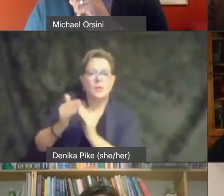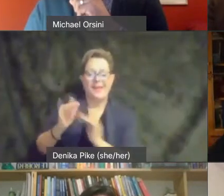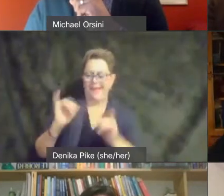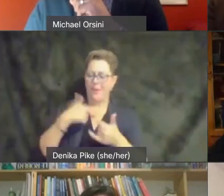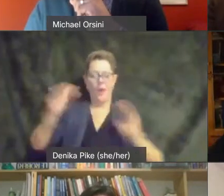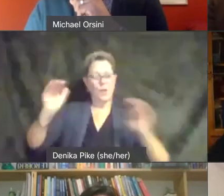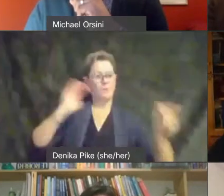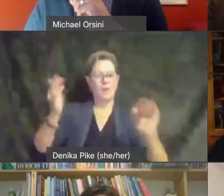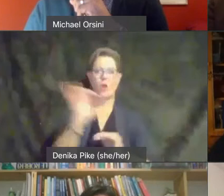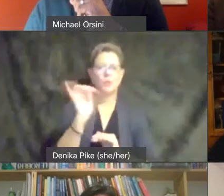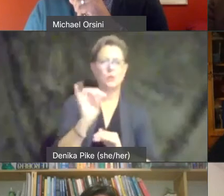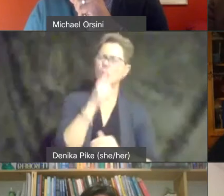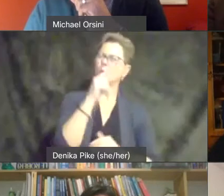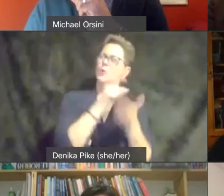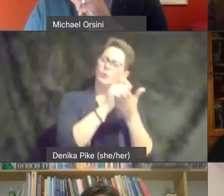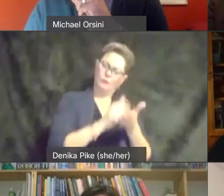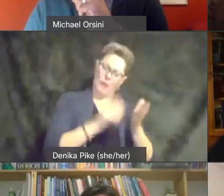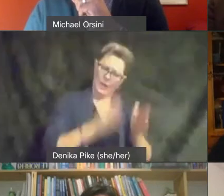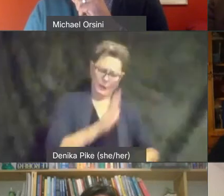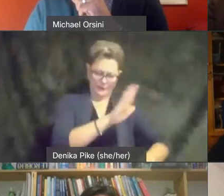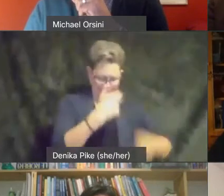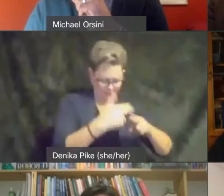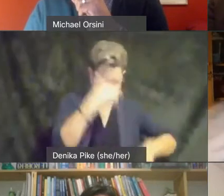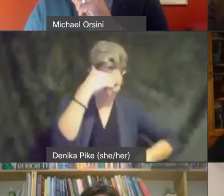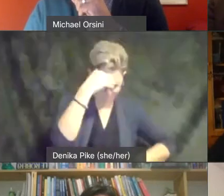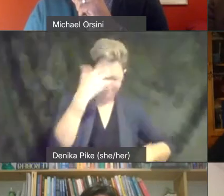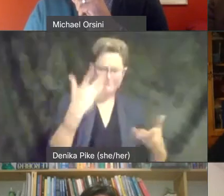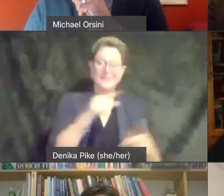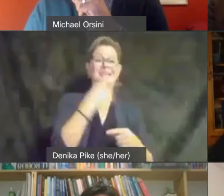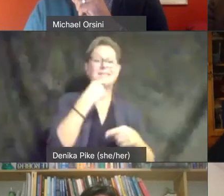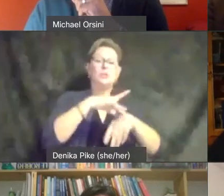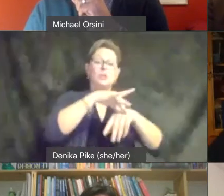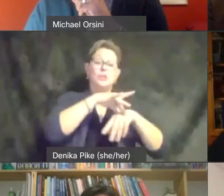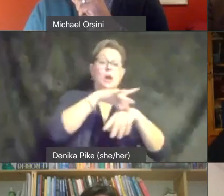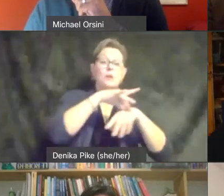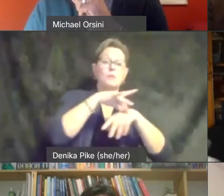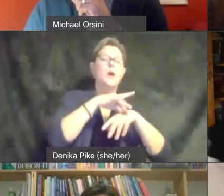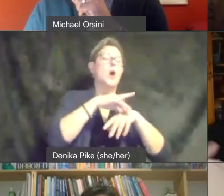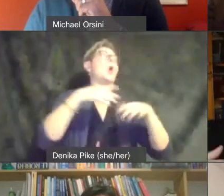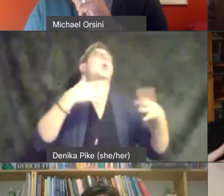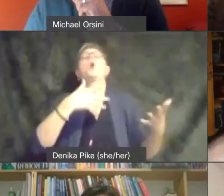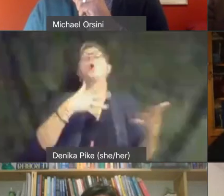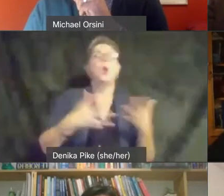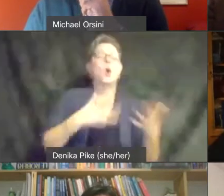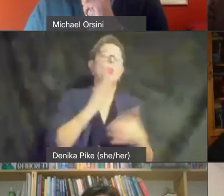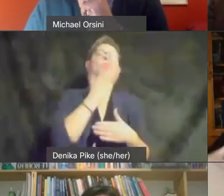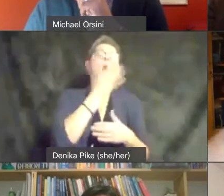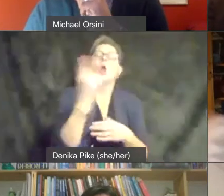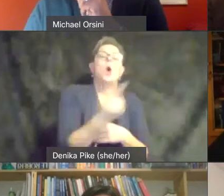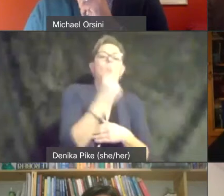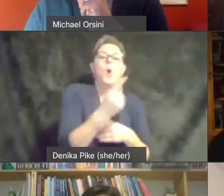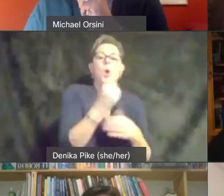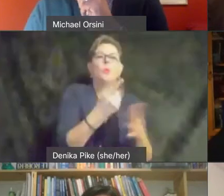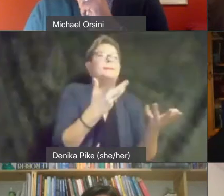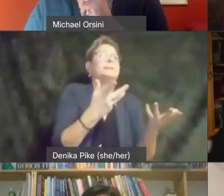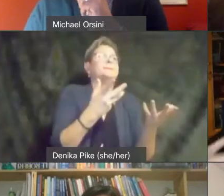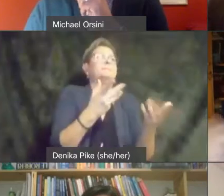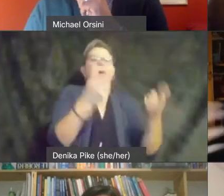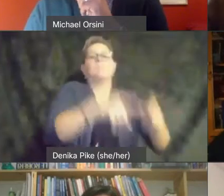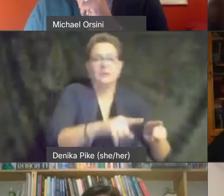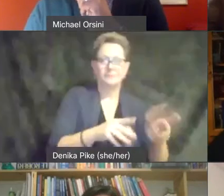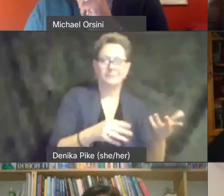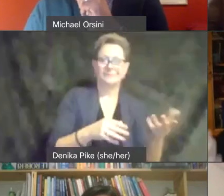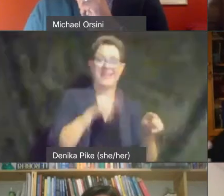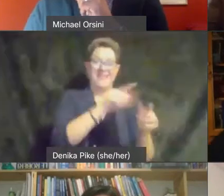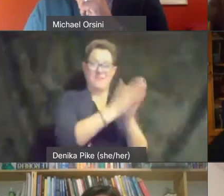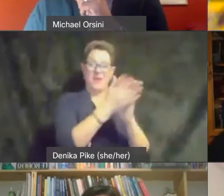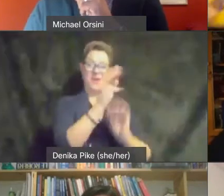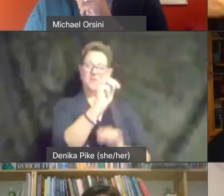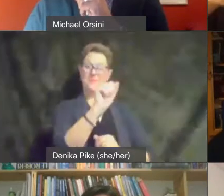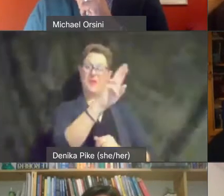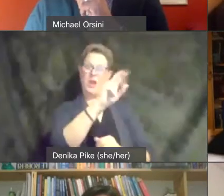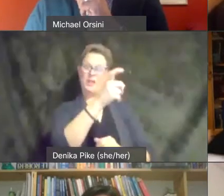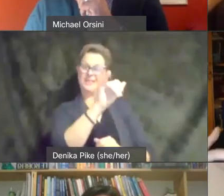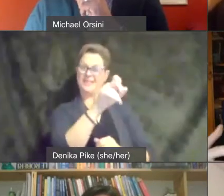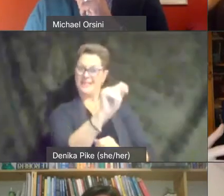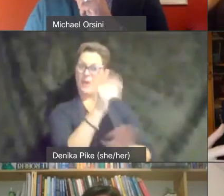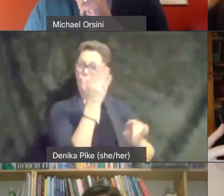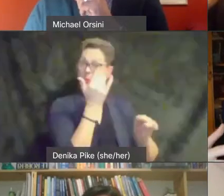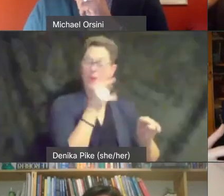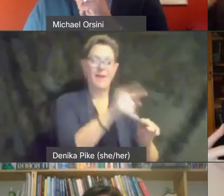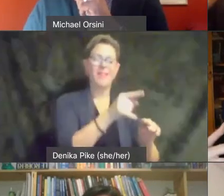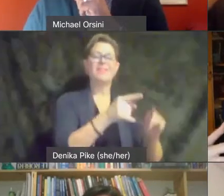The author is escaping me British as sort of geographer says, you know, geography is destiny. Right? So, and 1 of the reasons that all geography solely become Marxist is because when you think about geography as destiny, and you think about it, being about.